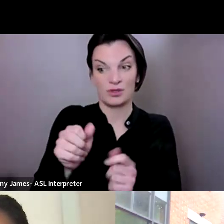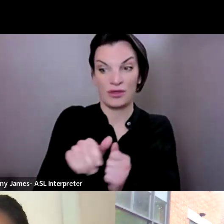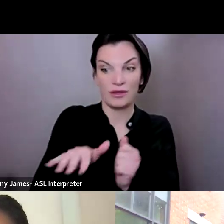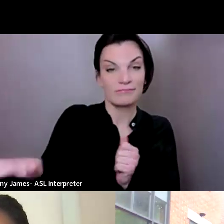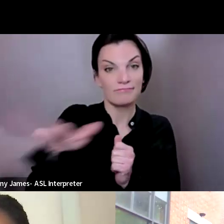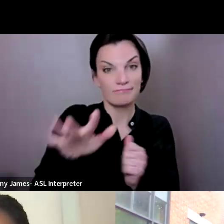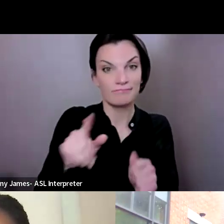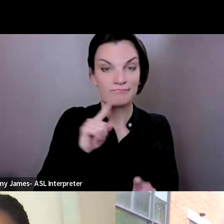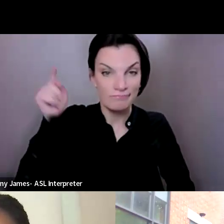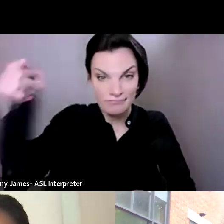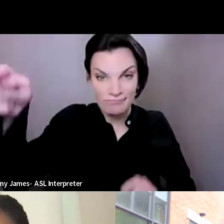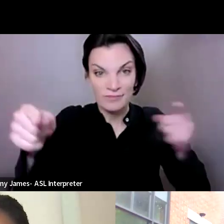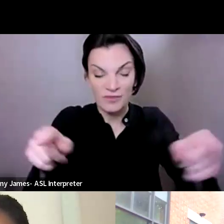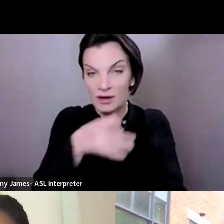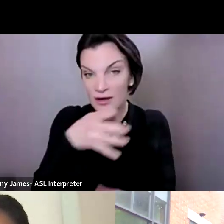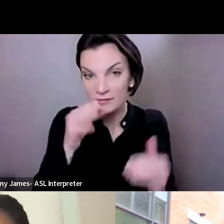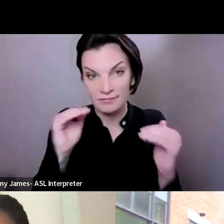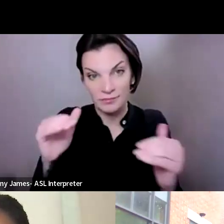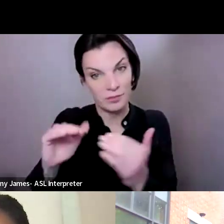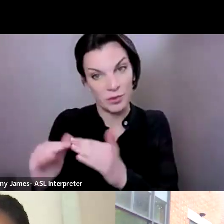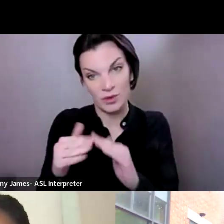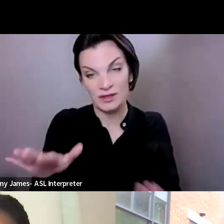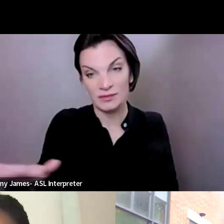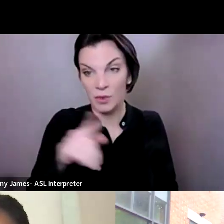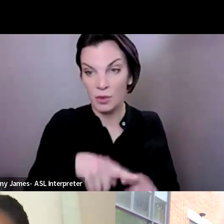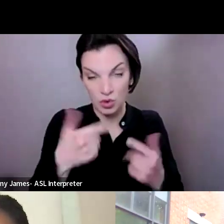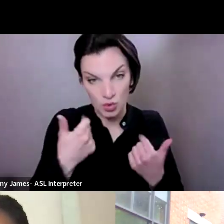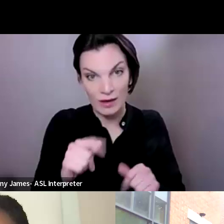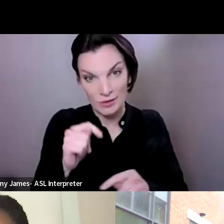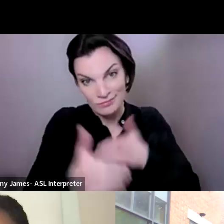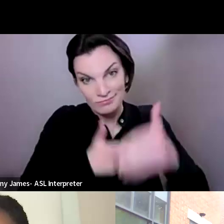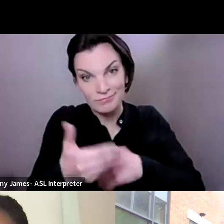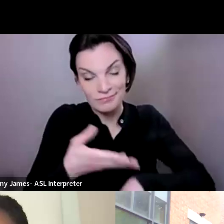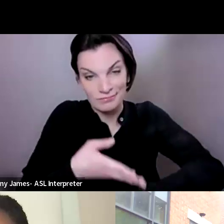all doing what we can to move forward and, you know, pick up what we can in terms of